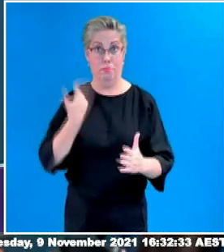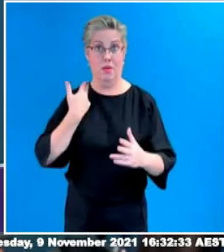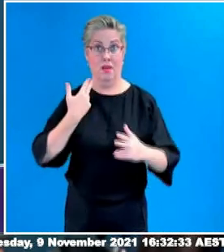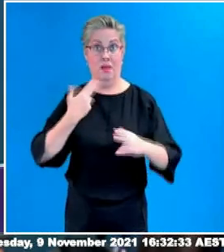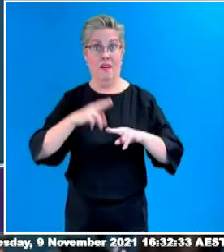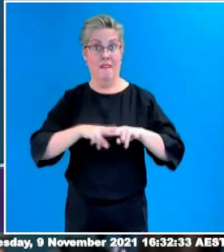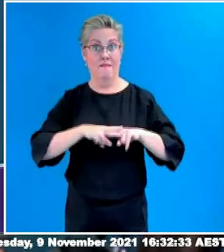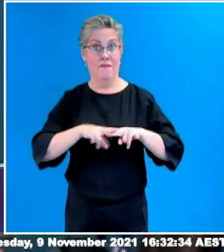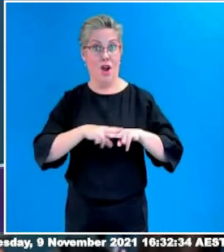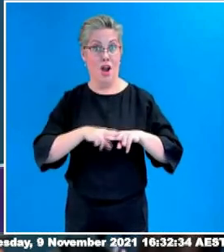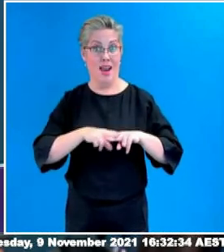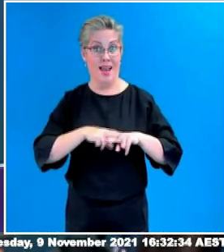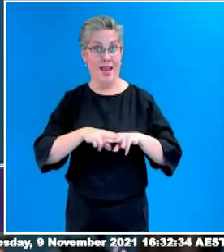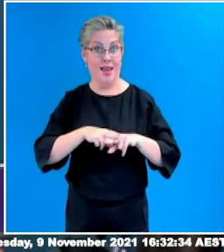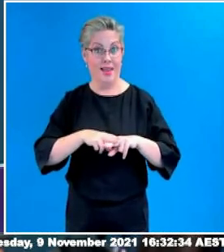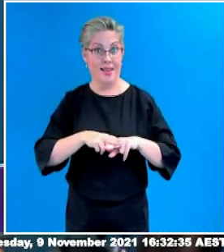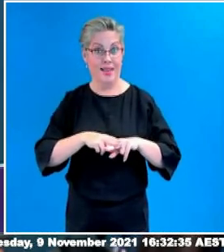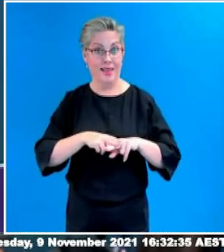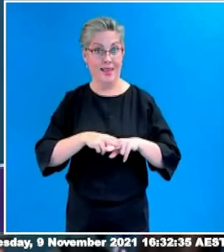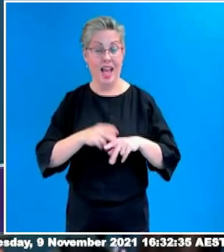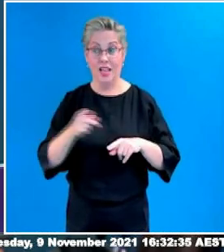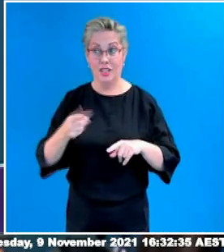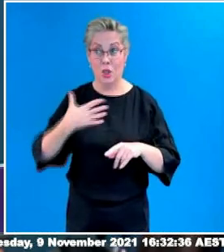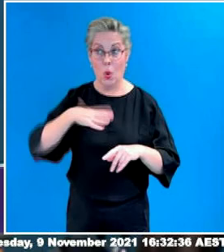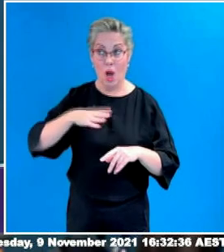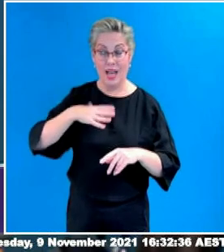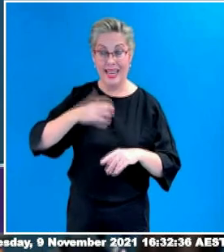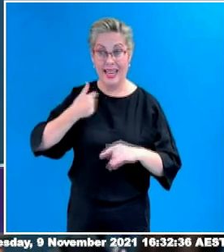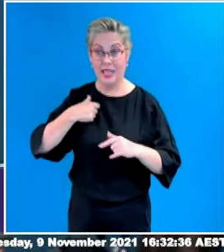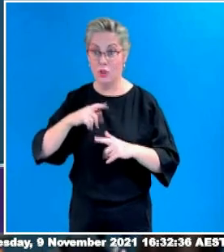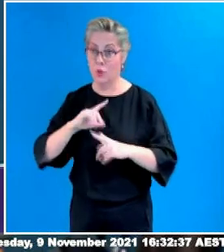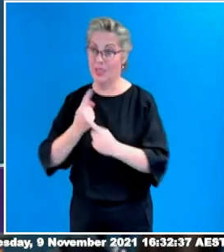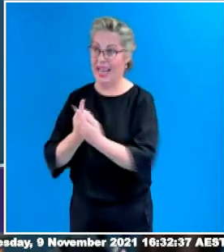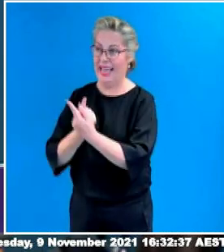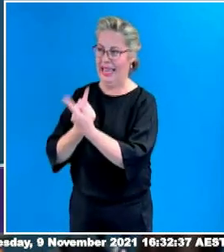need to take instructions from my clients.